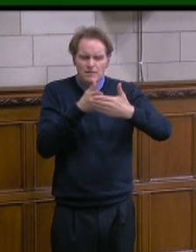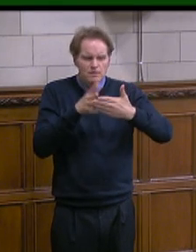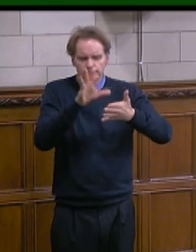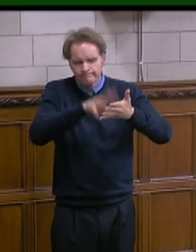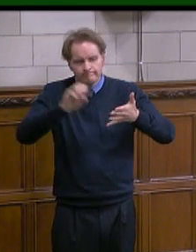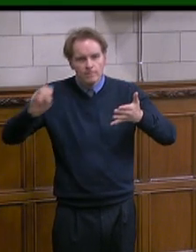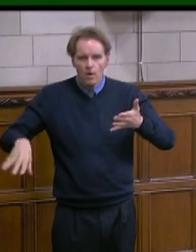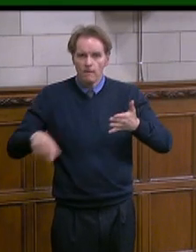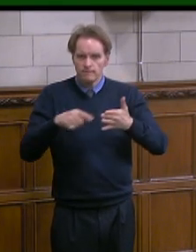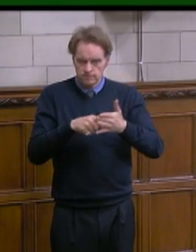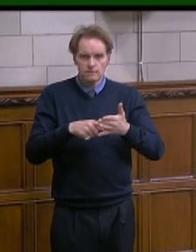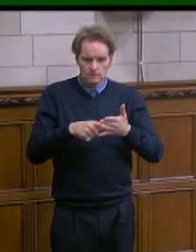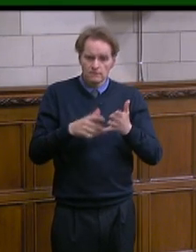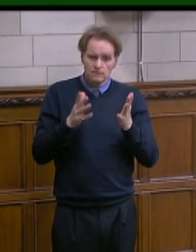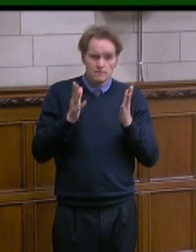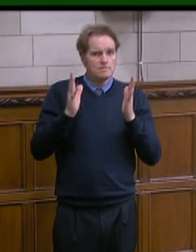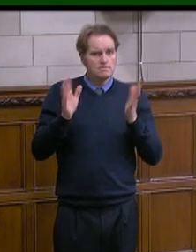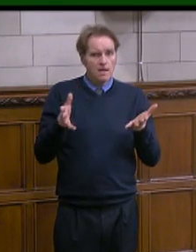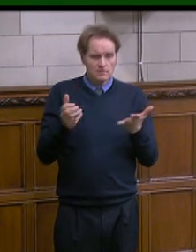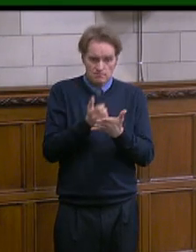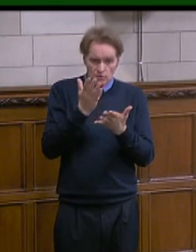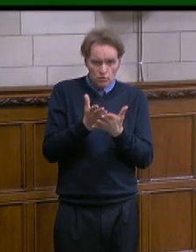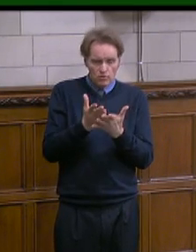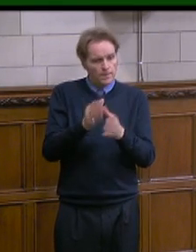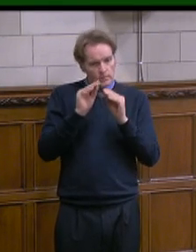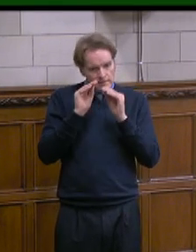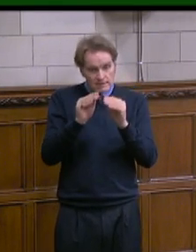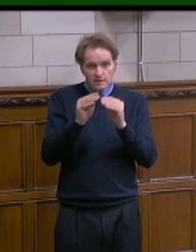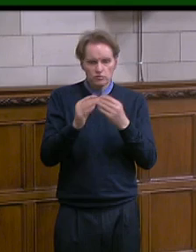We need to ensure that more people are taught BSL.